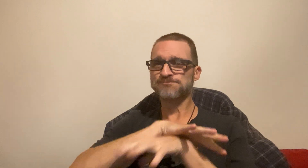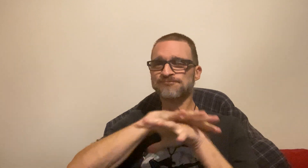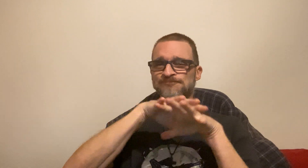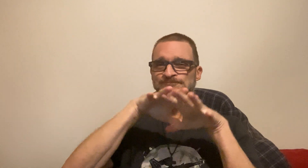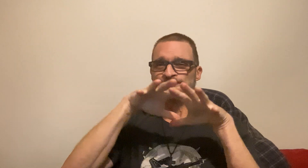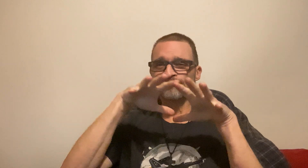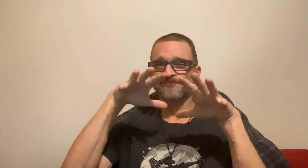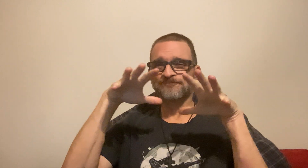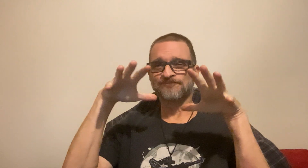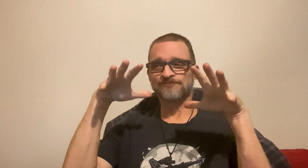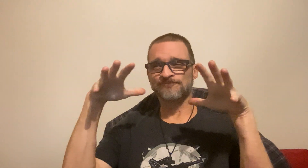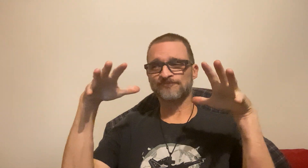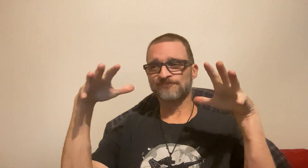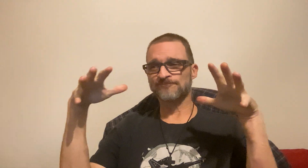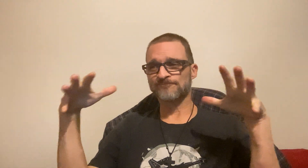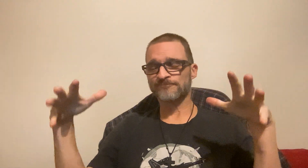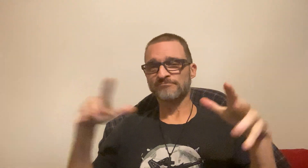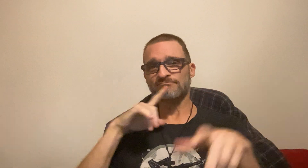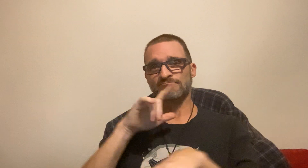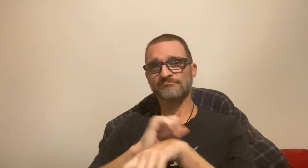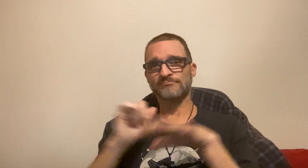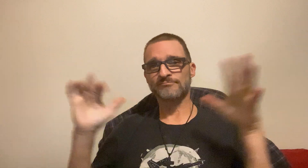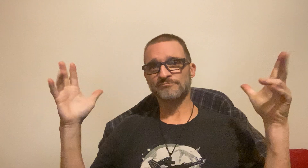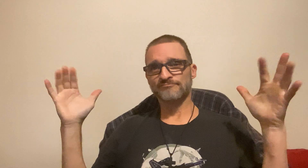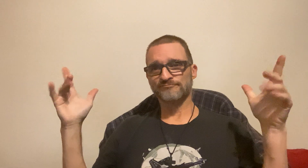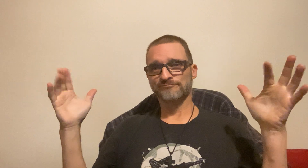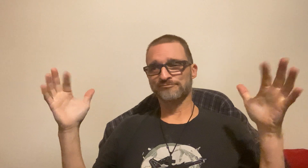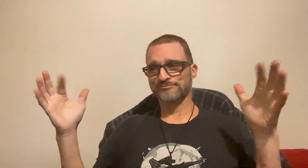almost full and overflowing with stuff.